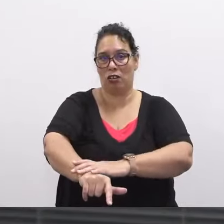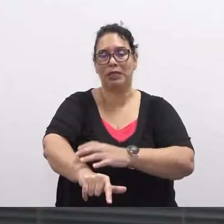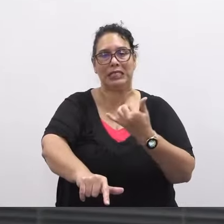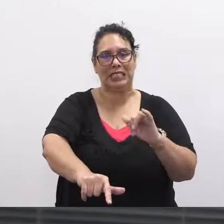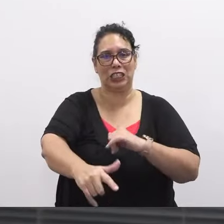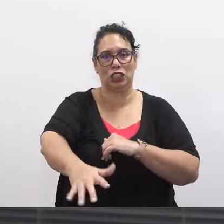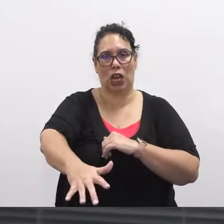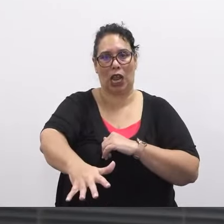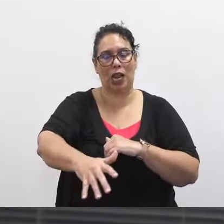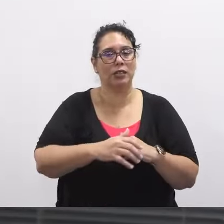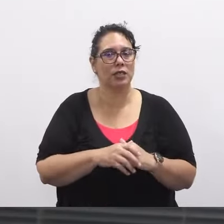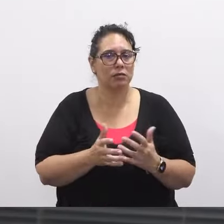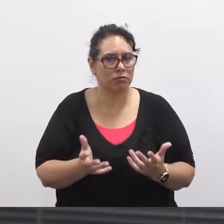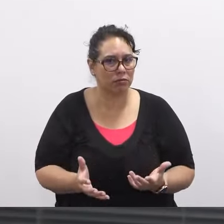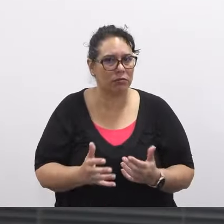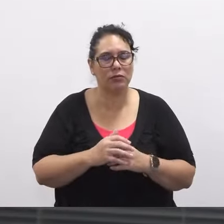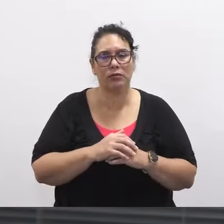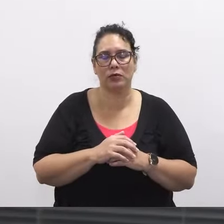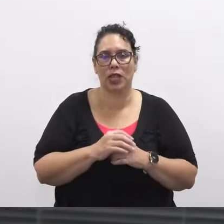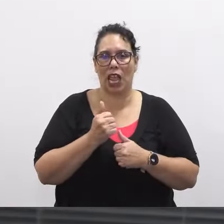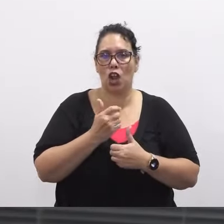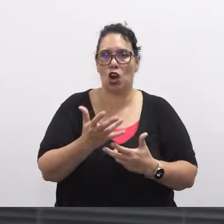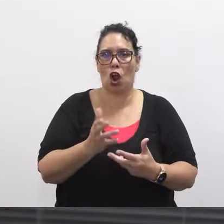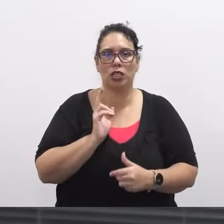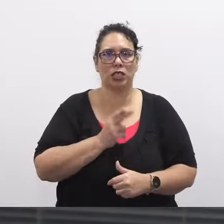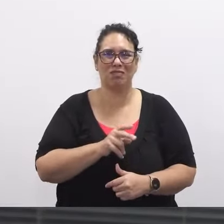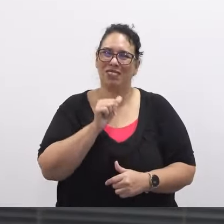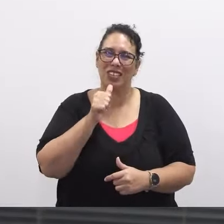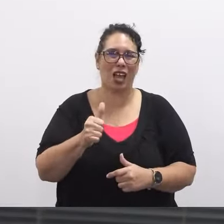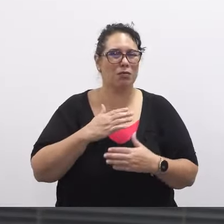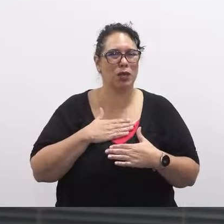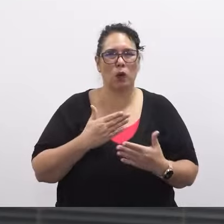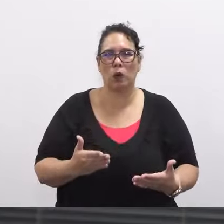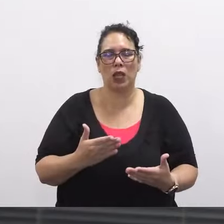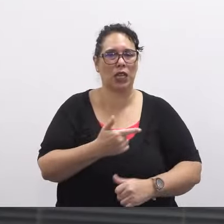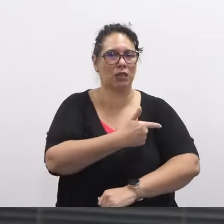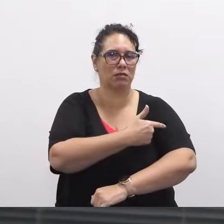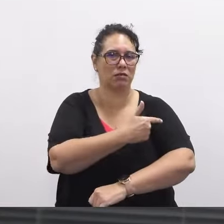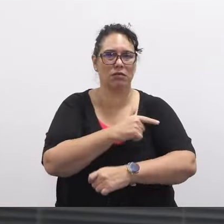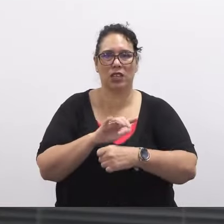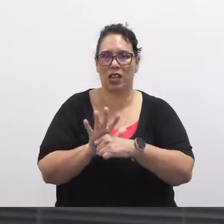It's been unsettling enough to cause us to be unwilling, to take the COVID vaccine. We won't risk the chance